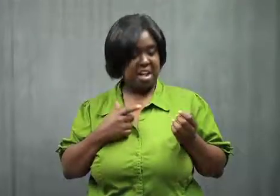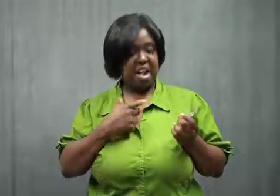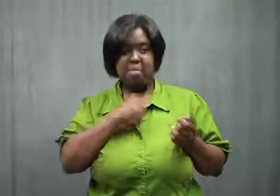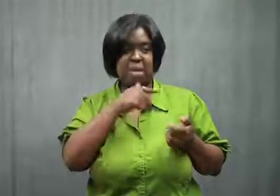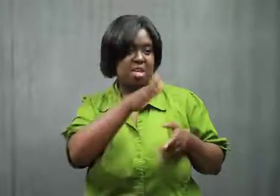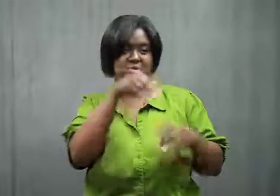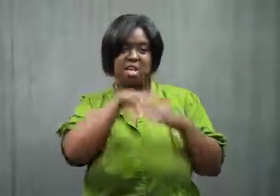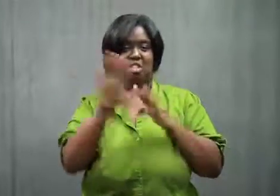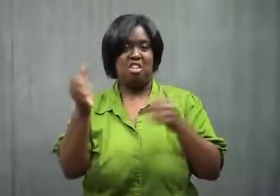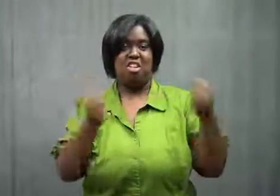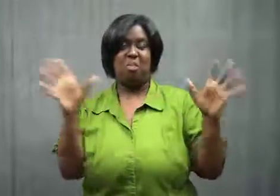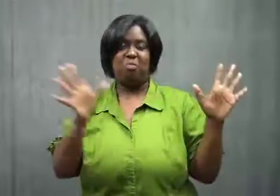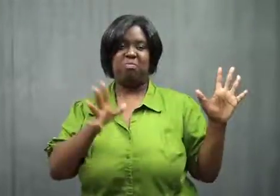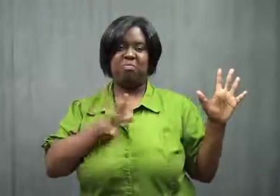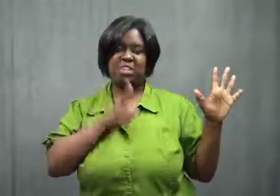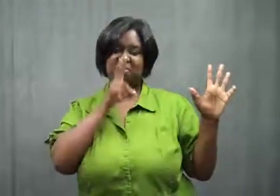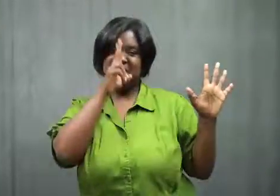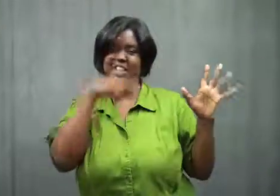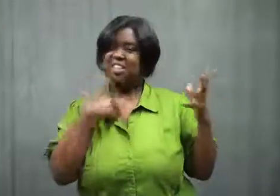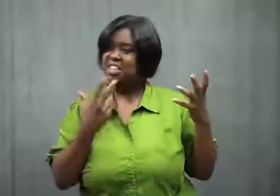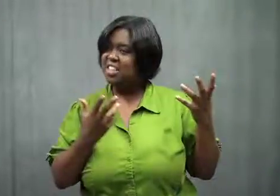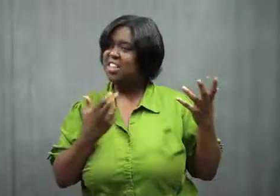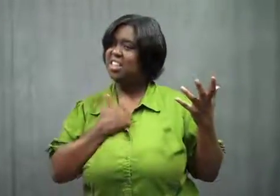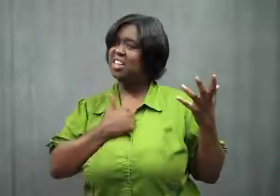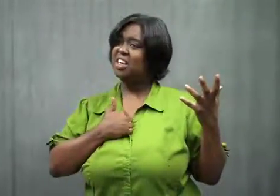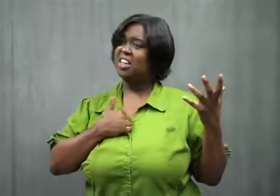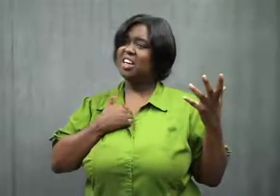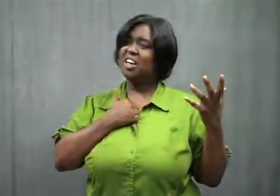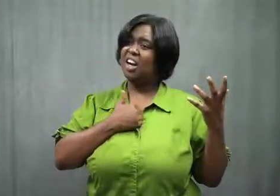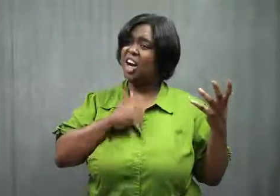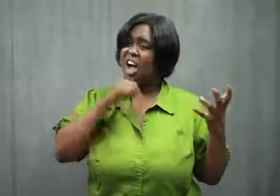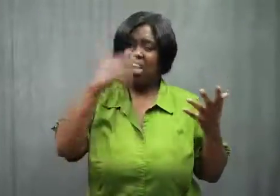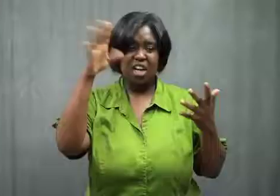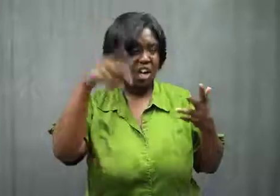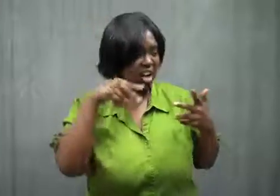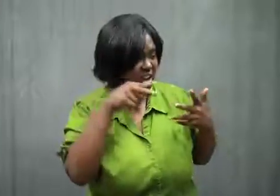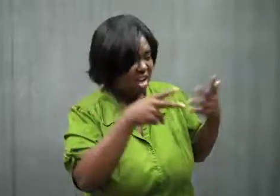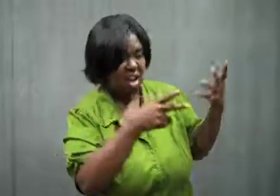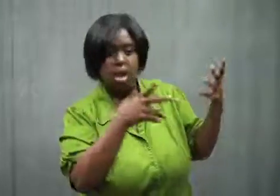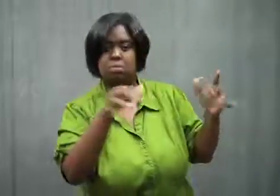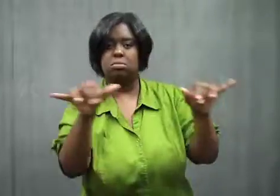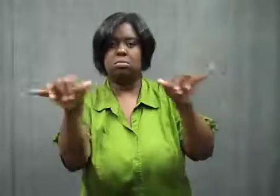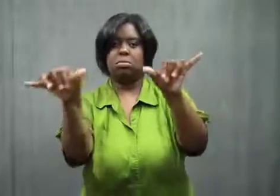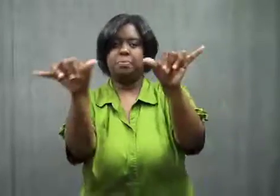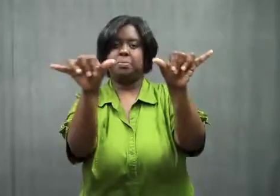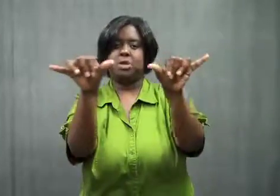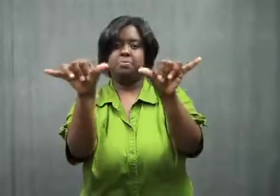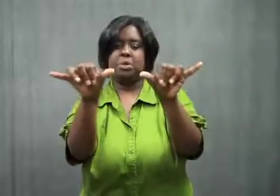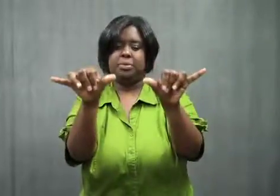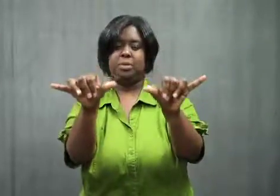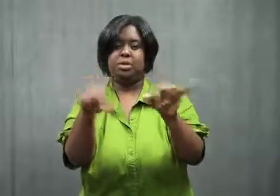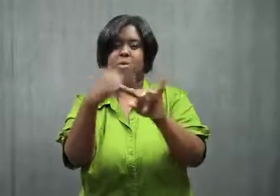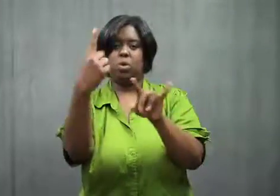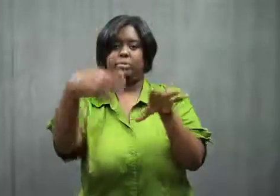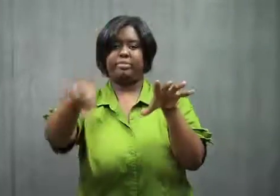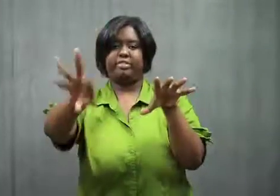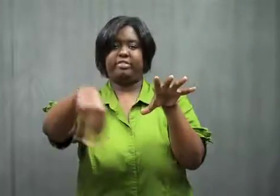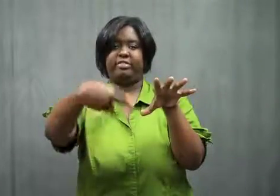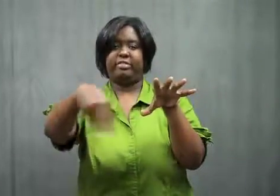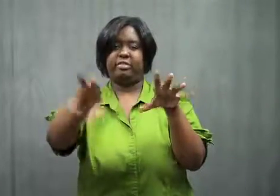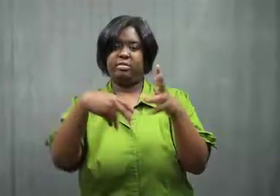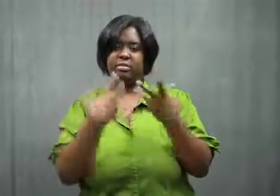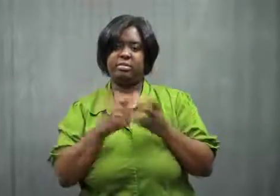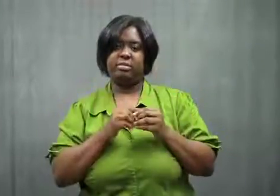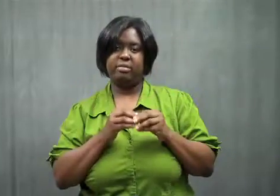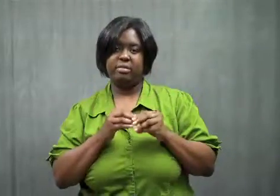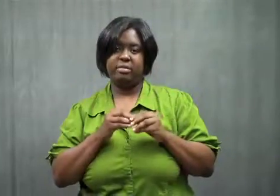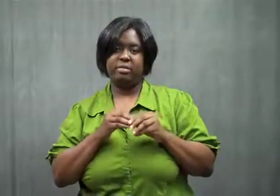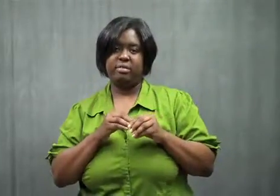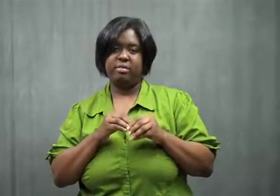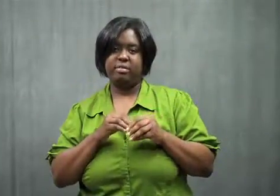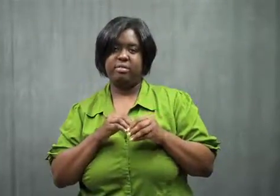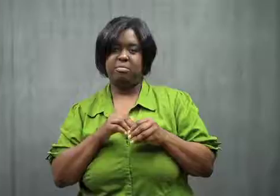She said, "I'm not letting you in my fancy car."